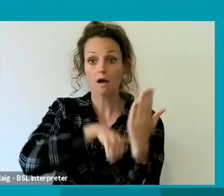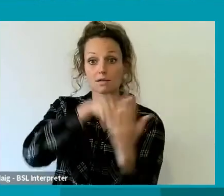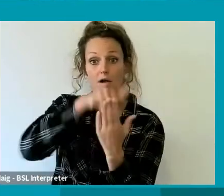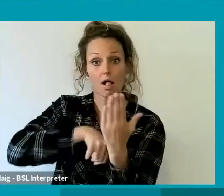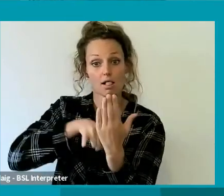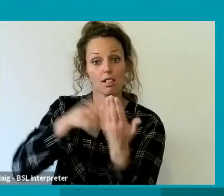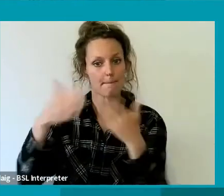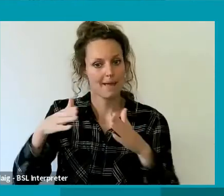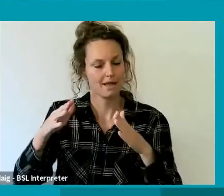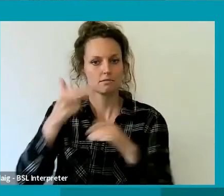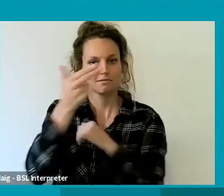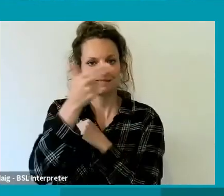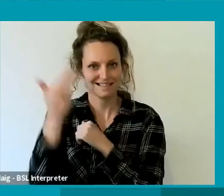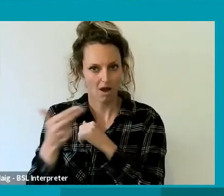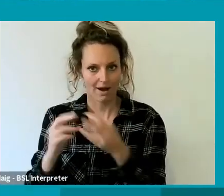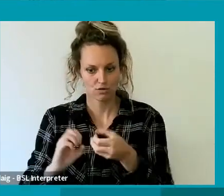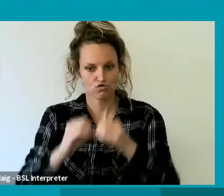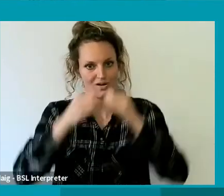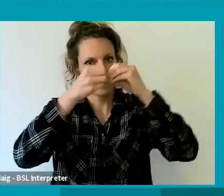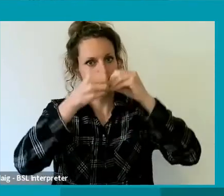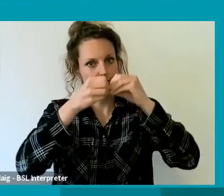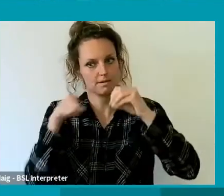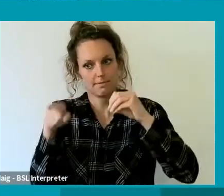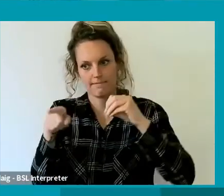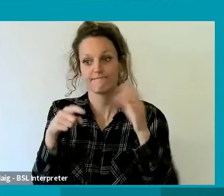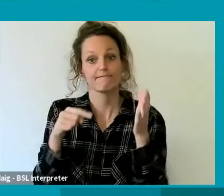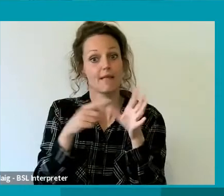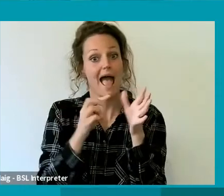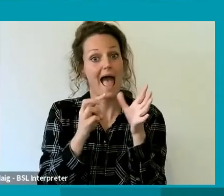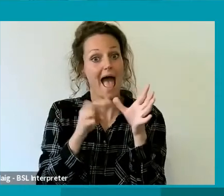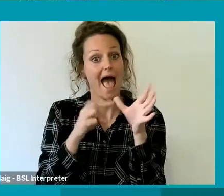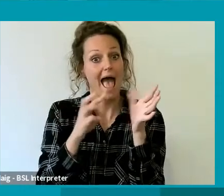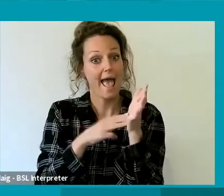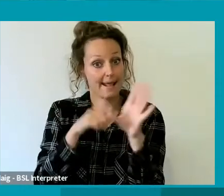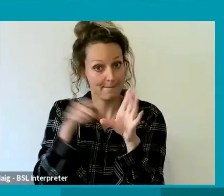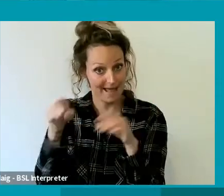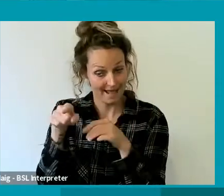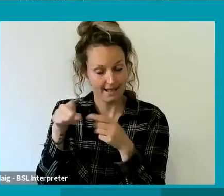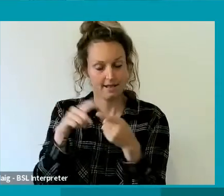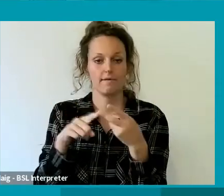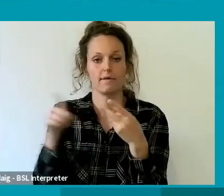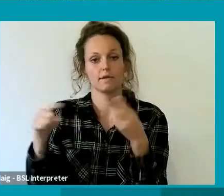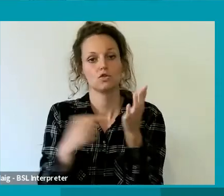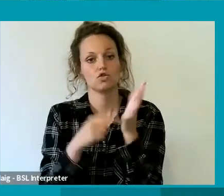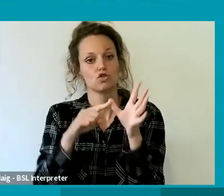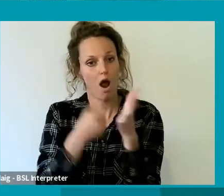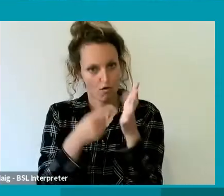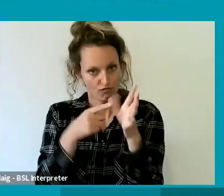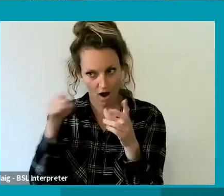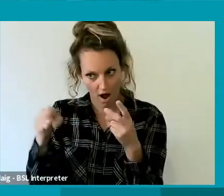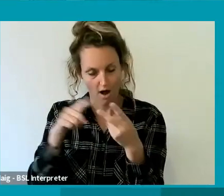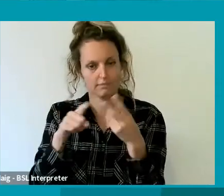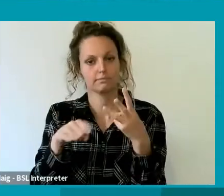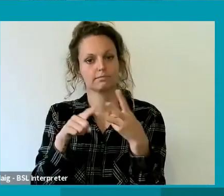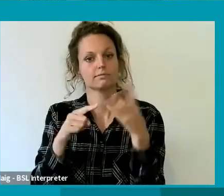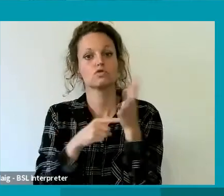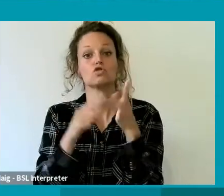Caroline and Tammy, so just a big shout out to the other Career coaches as well. So have I missed anything Toby?